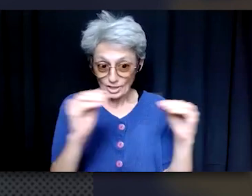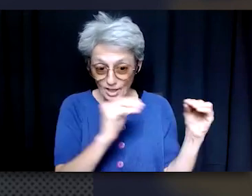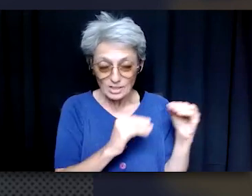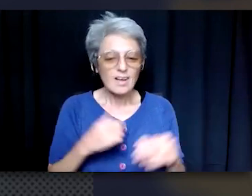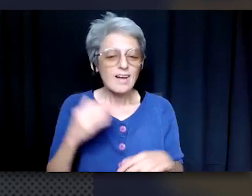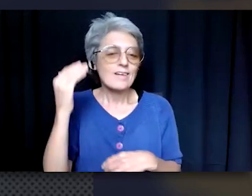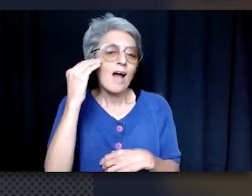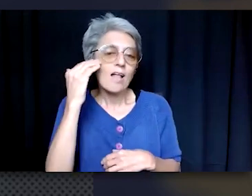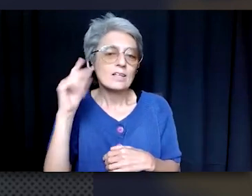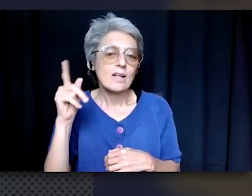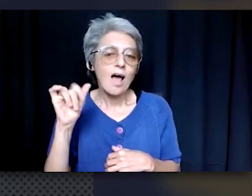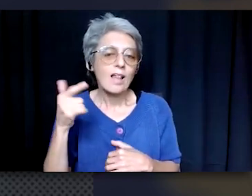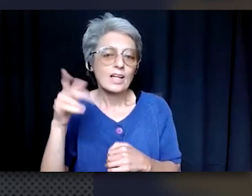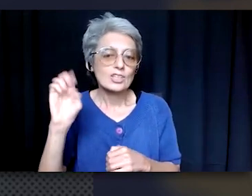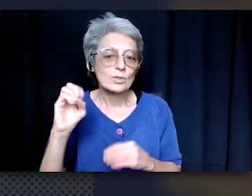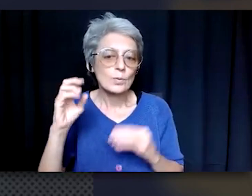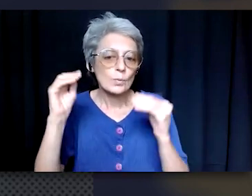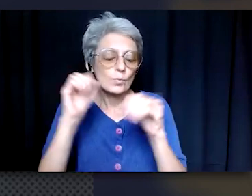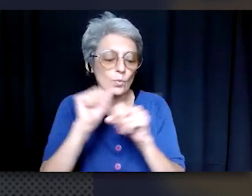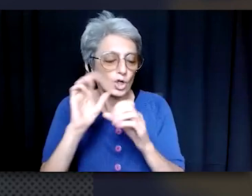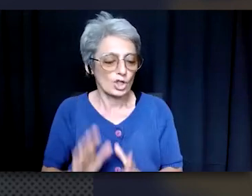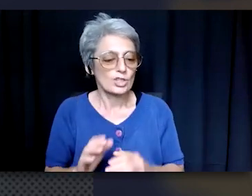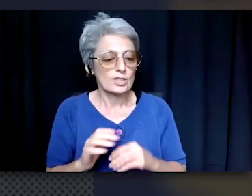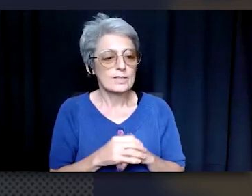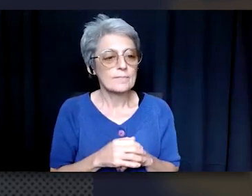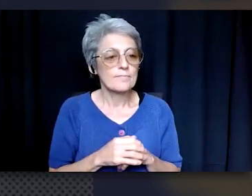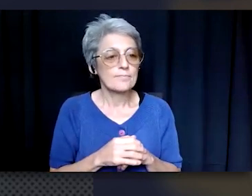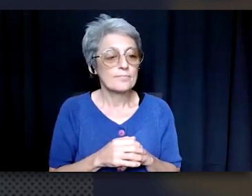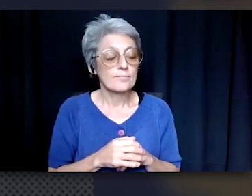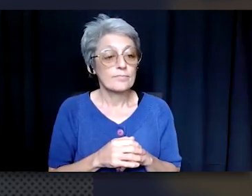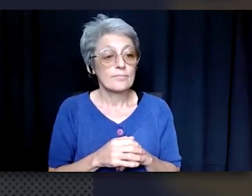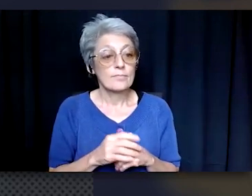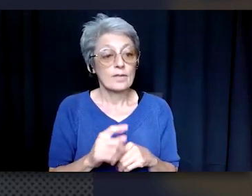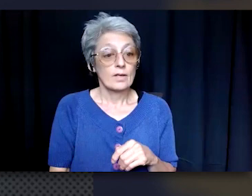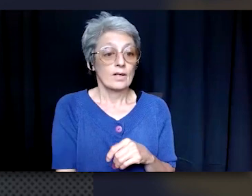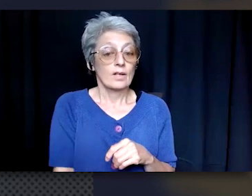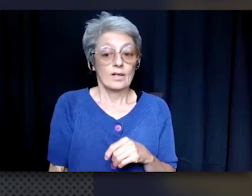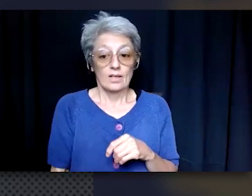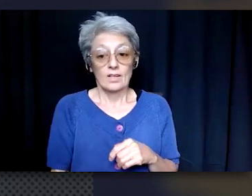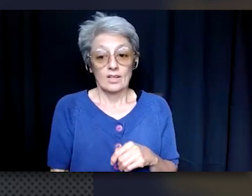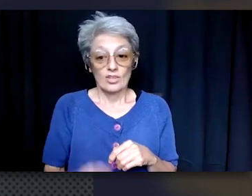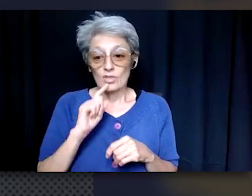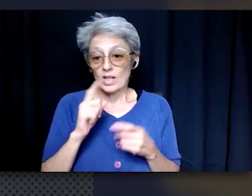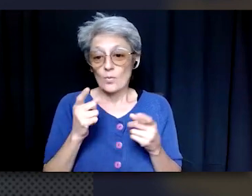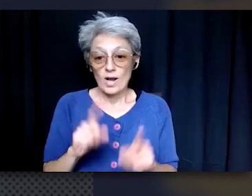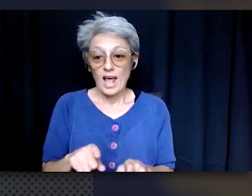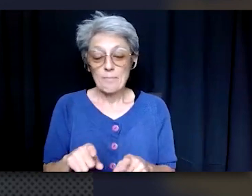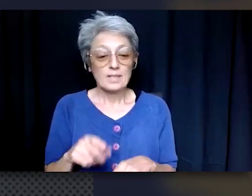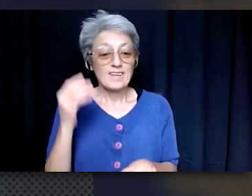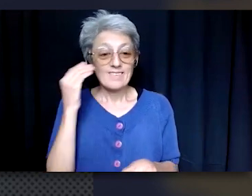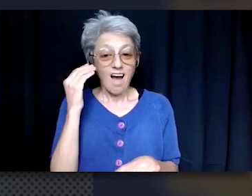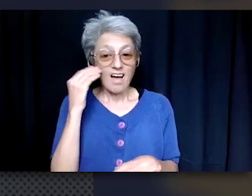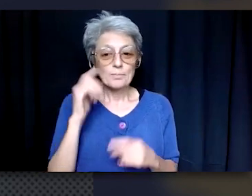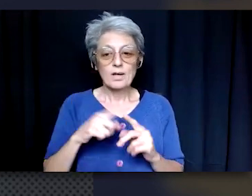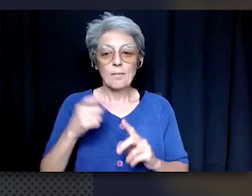threat is that gen AI autotunes knowledge, right? How many of you are familiar with what autotune